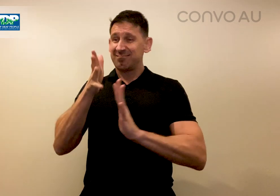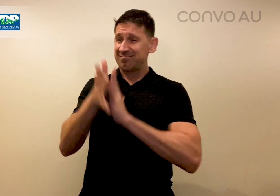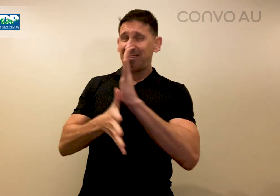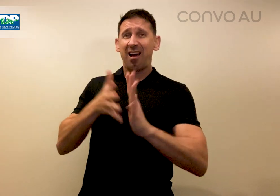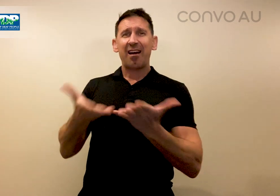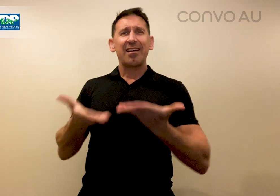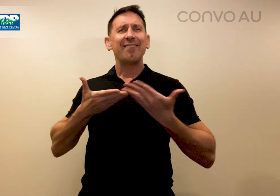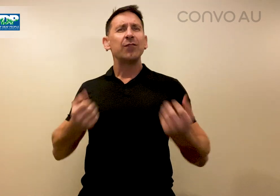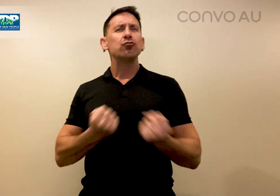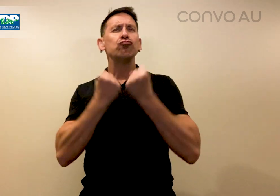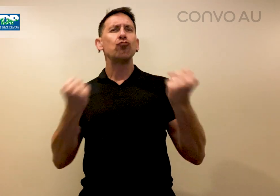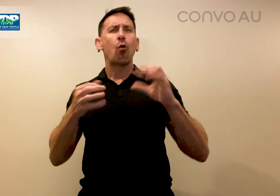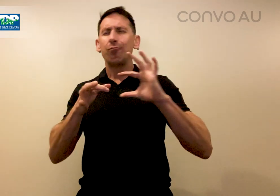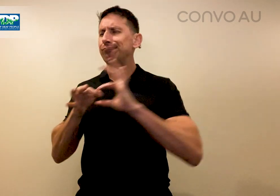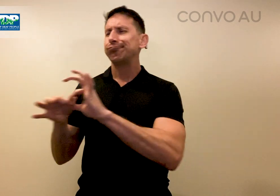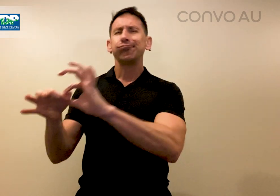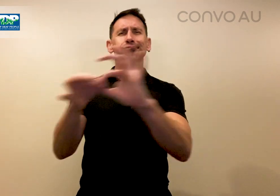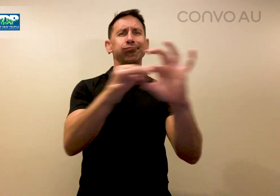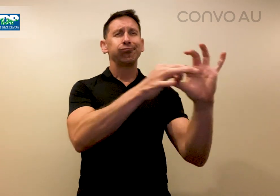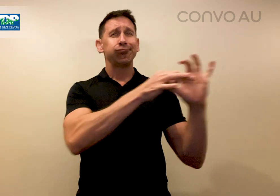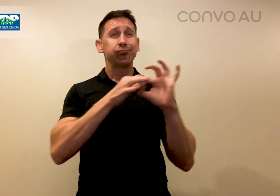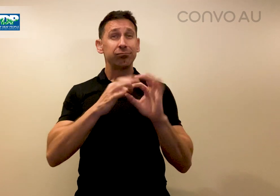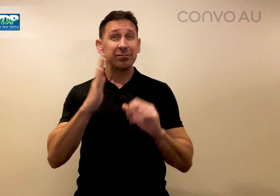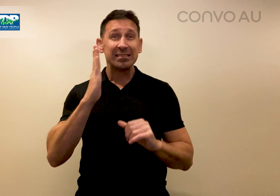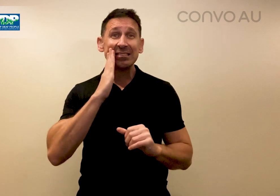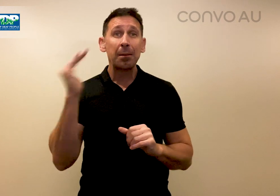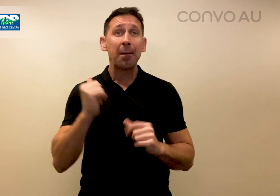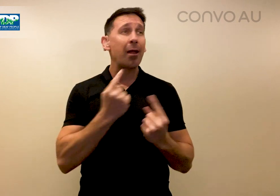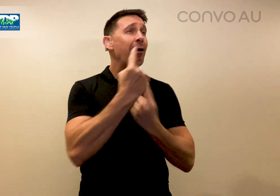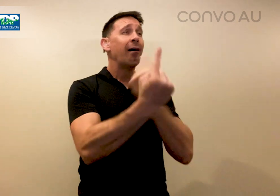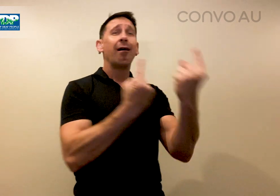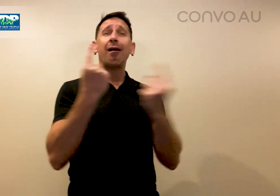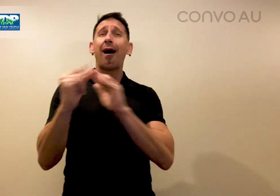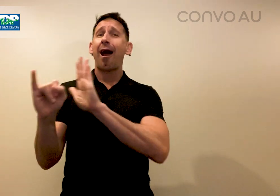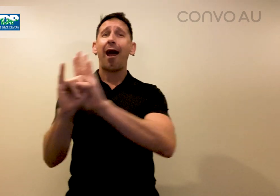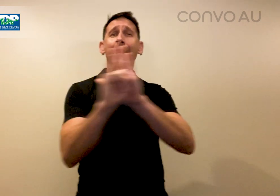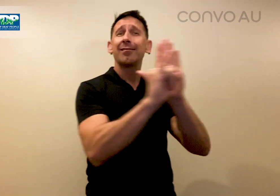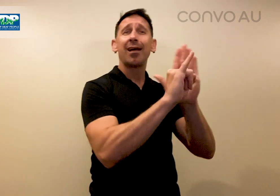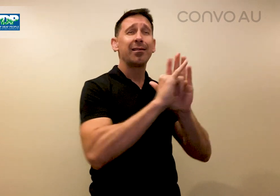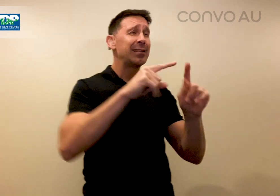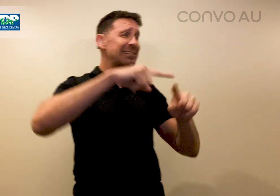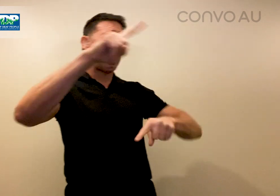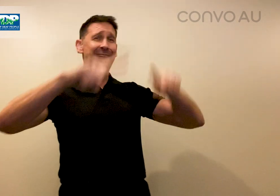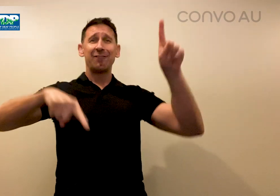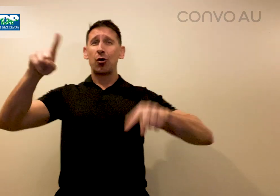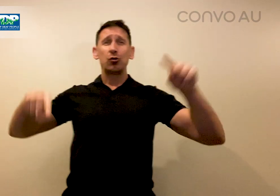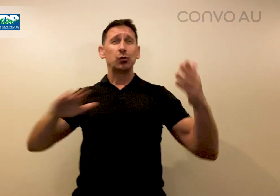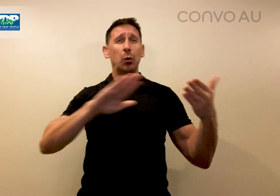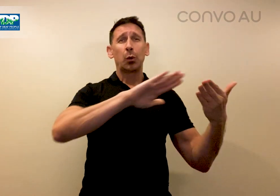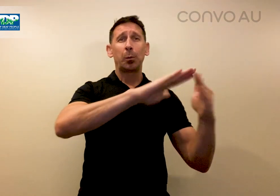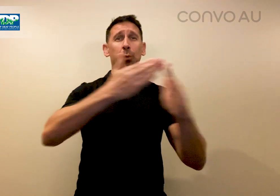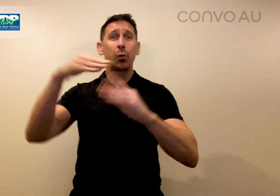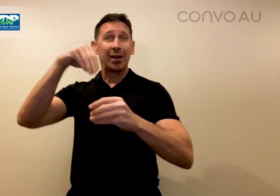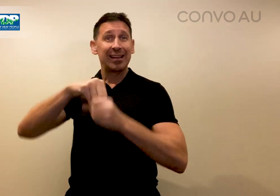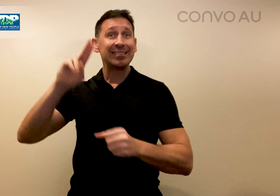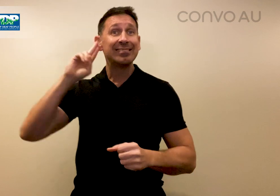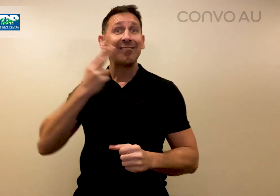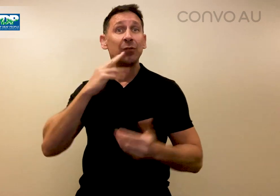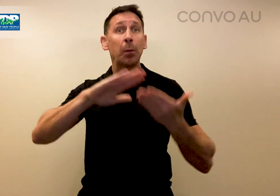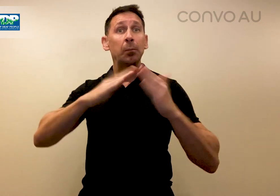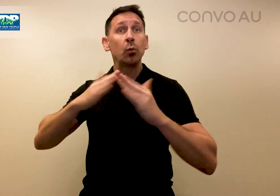To sign is what unites us together. The Deaf community is as diverse as the world is.